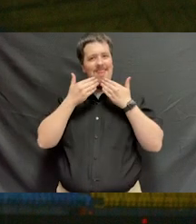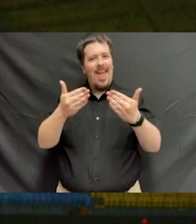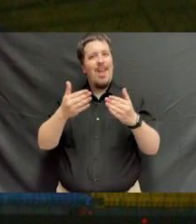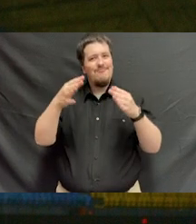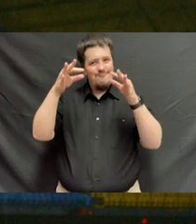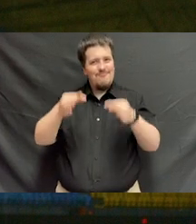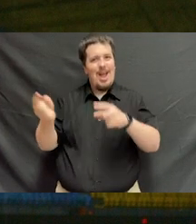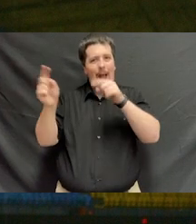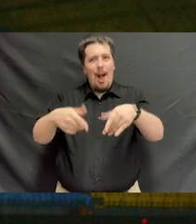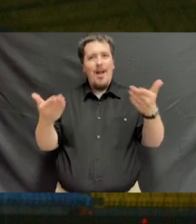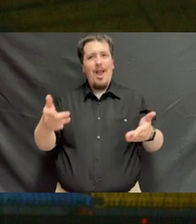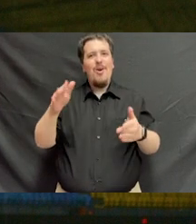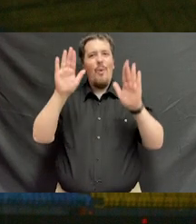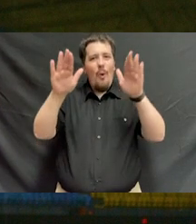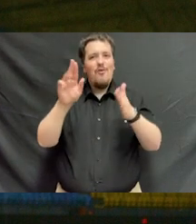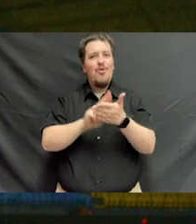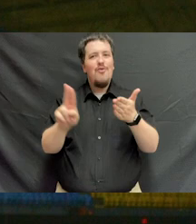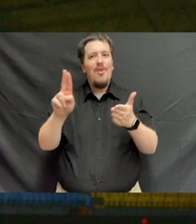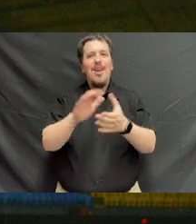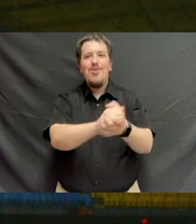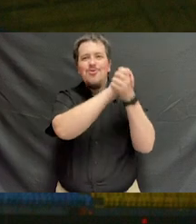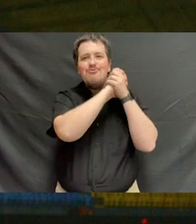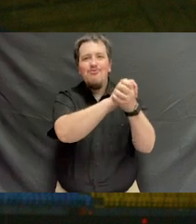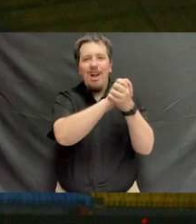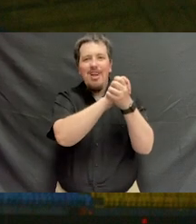to attend this great university, and congratulations.